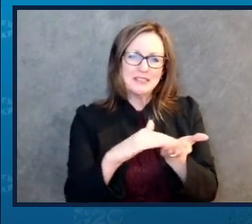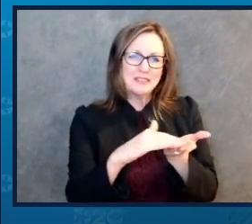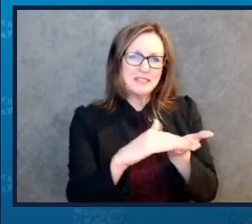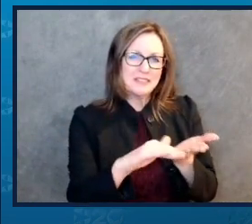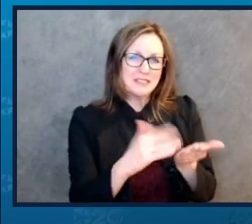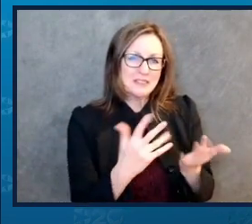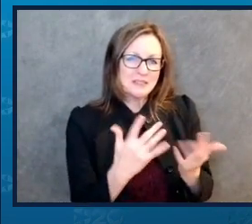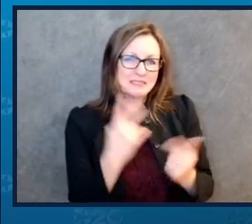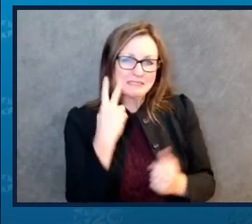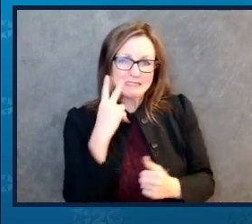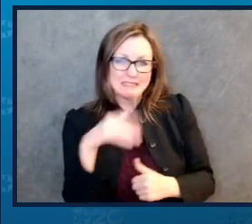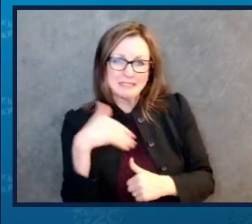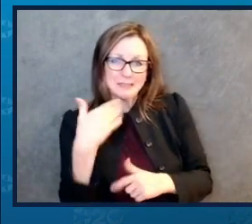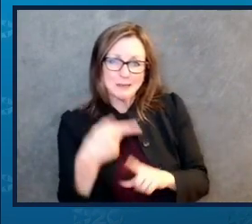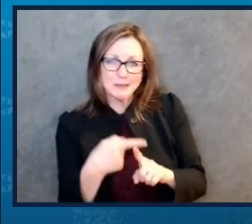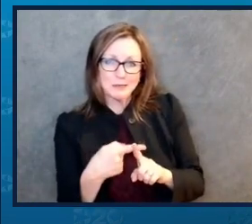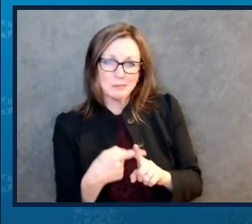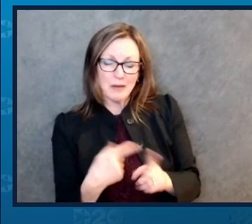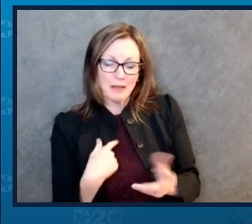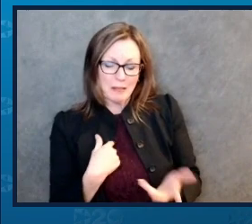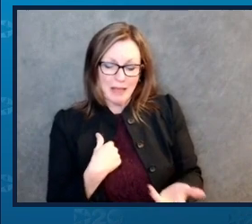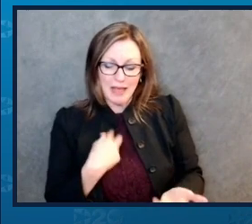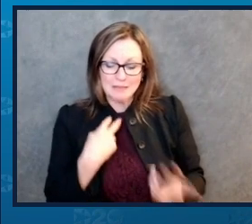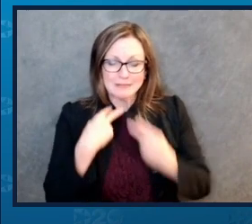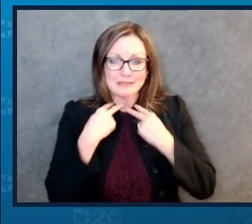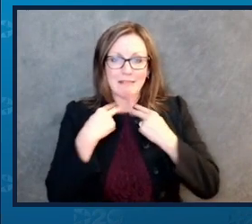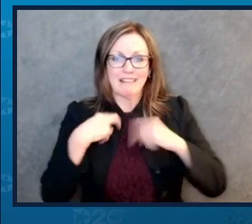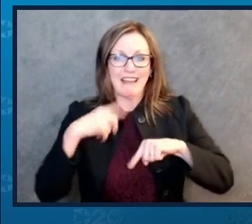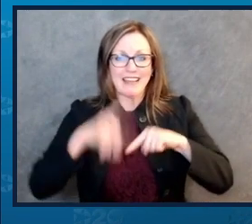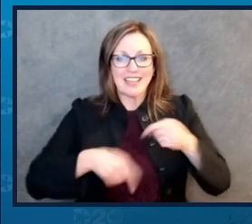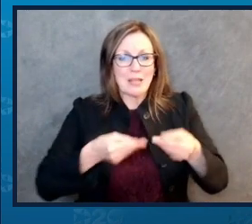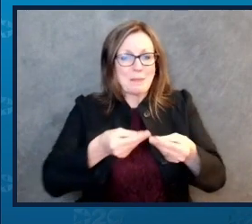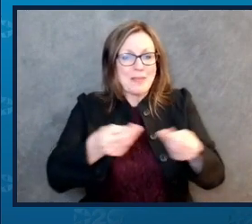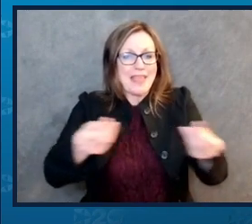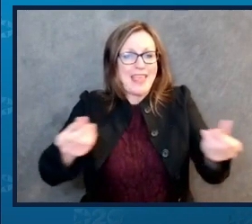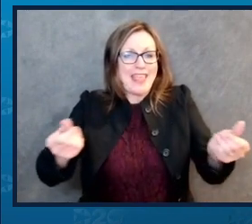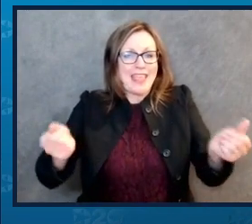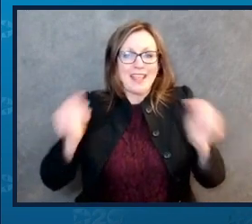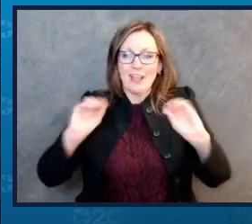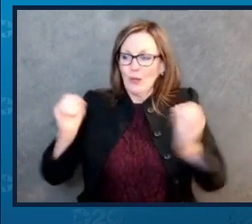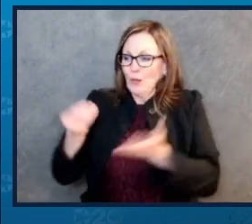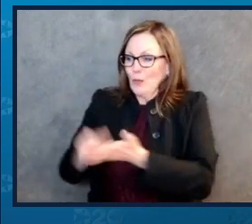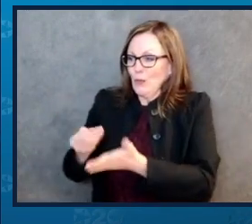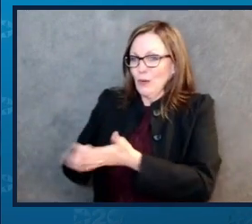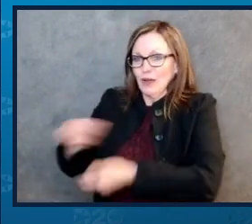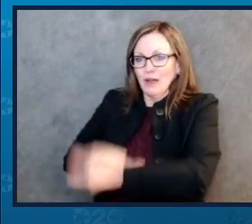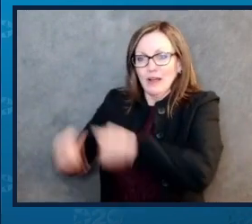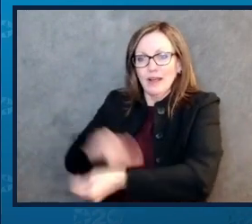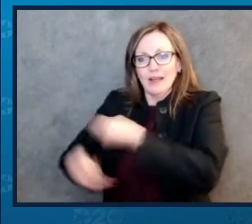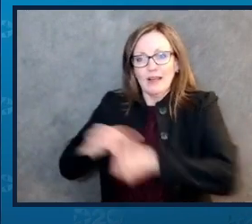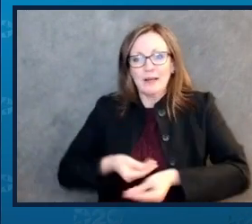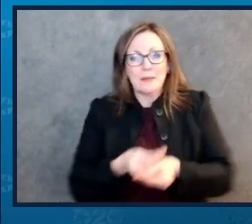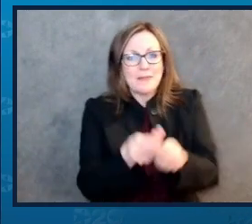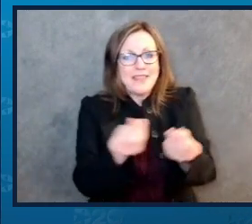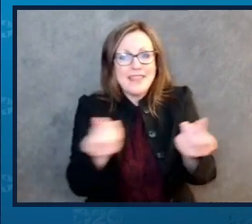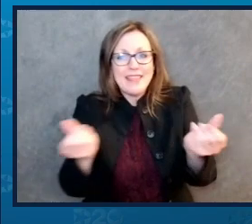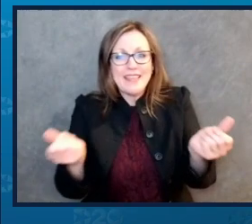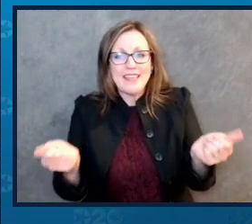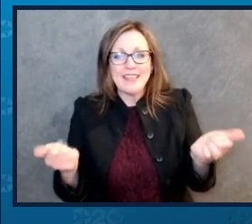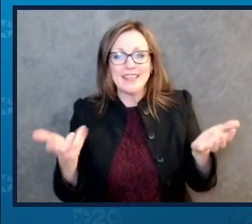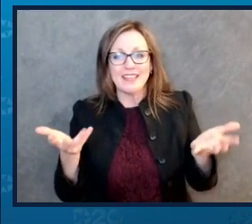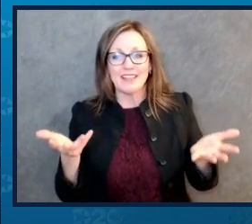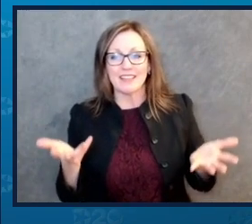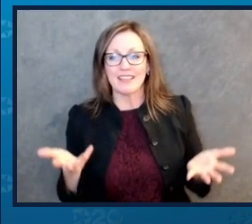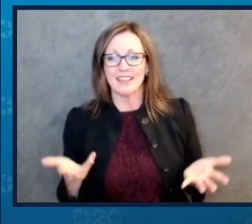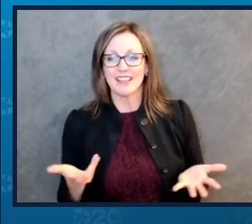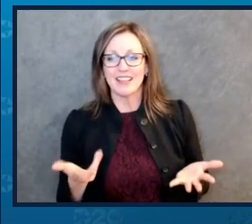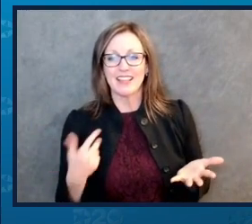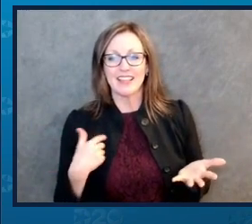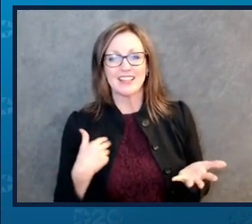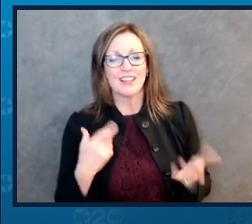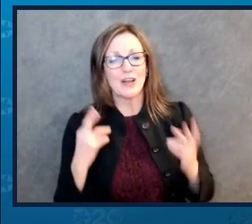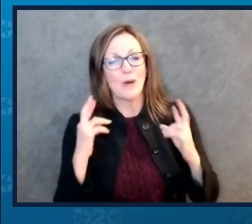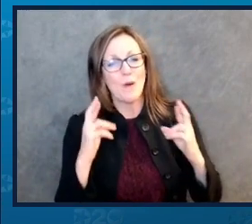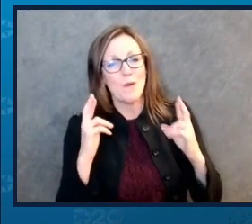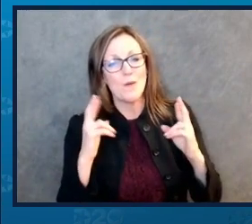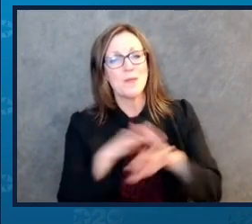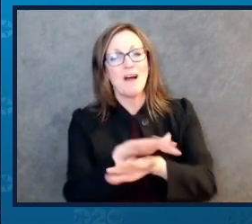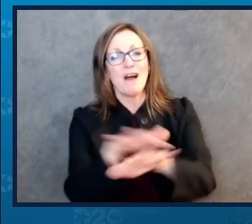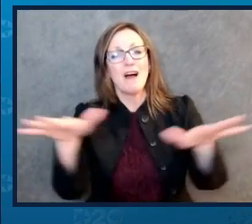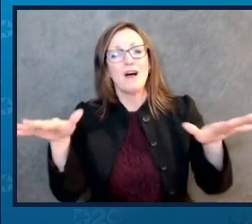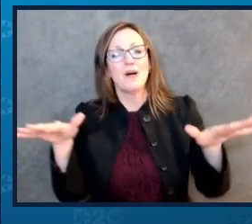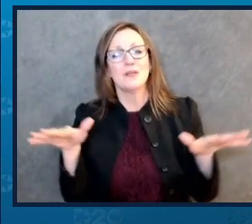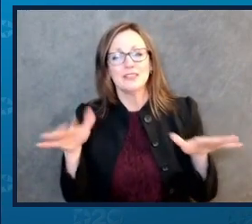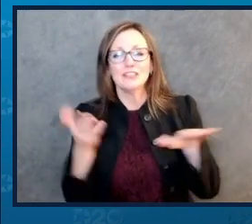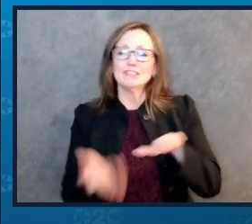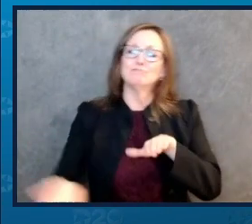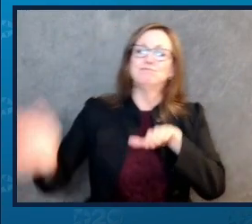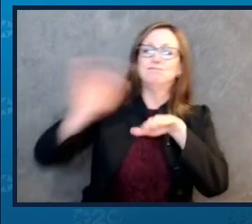[SPEAKING IN NATIVE TONGUE]